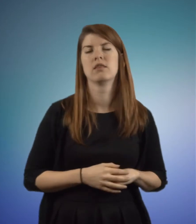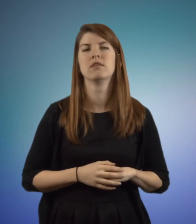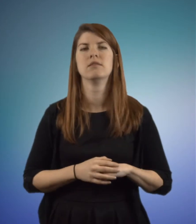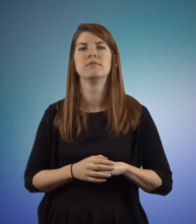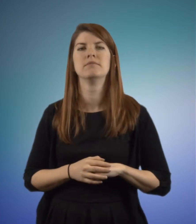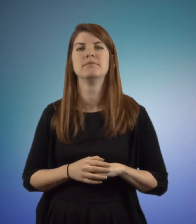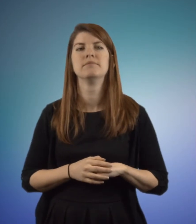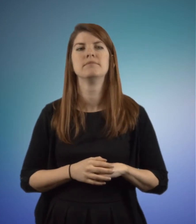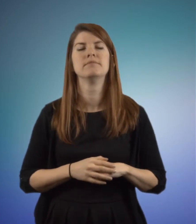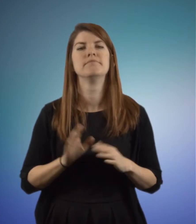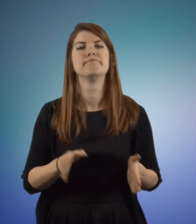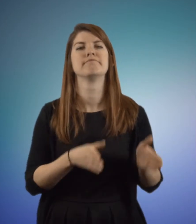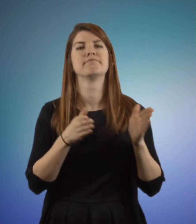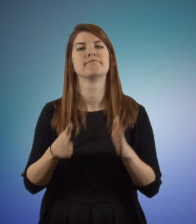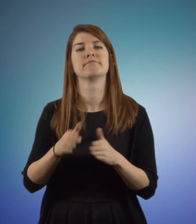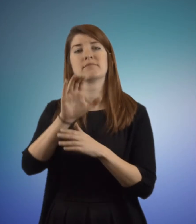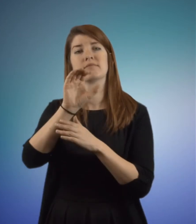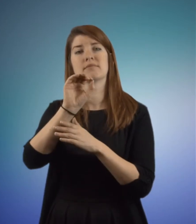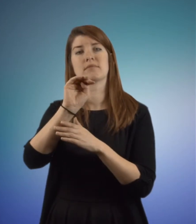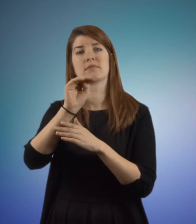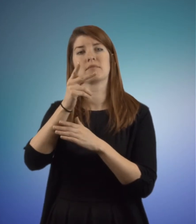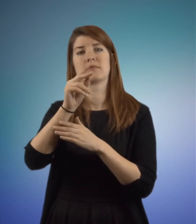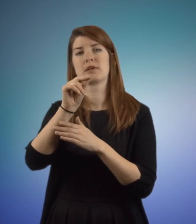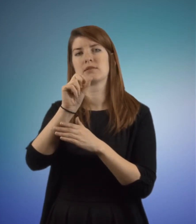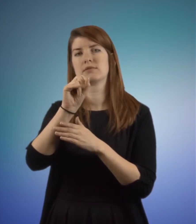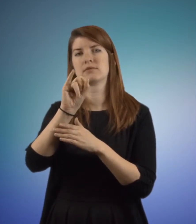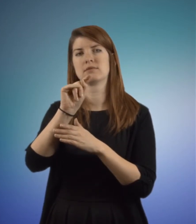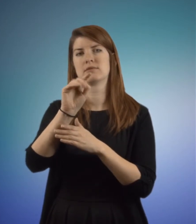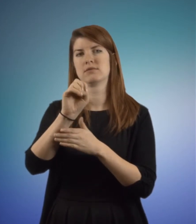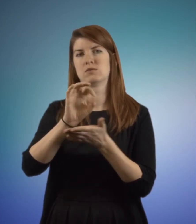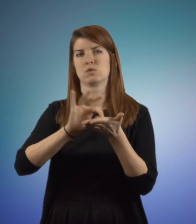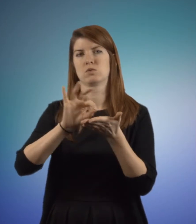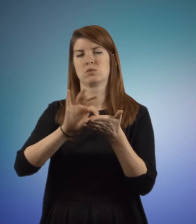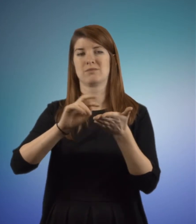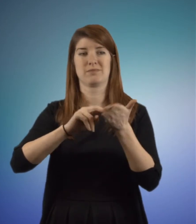Composite score would be the average score of combining all of the subtest scores.